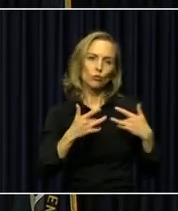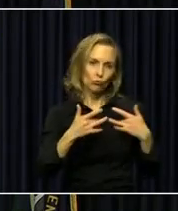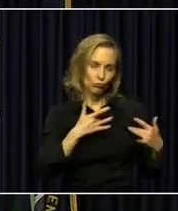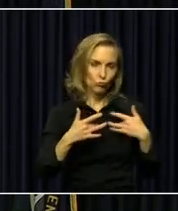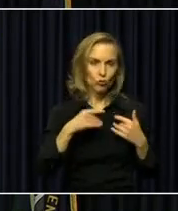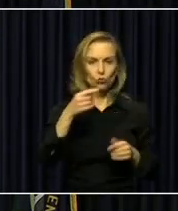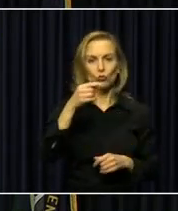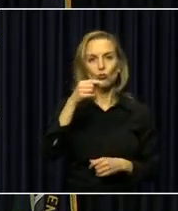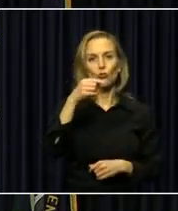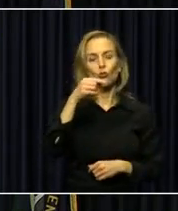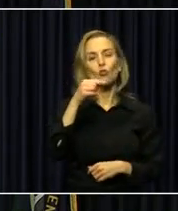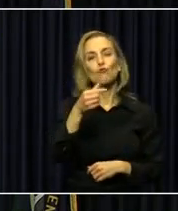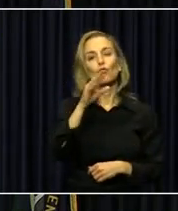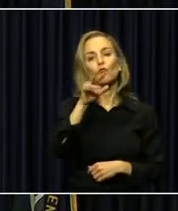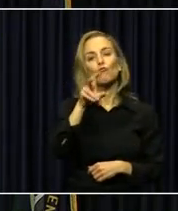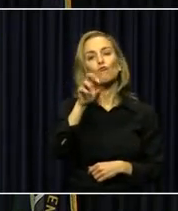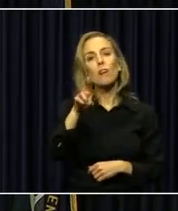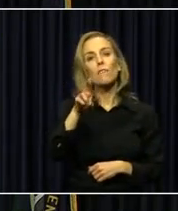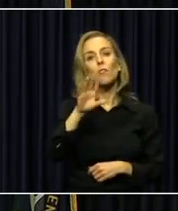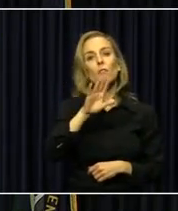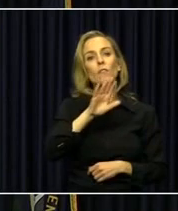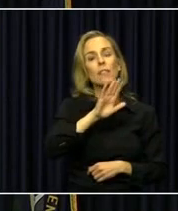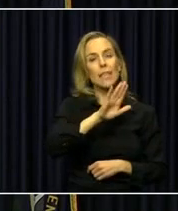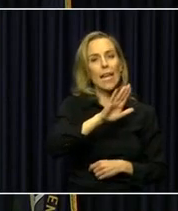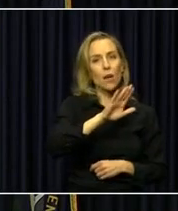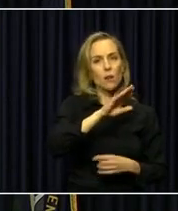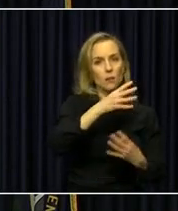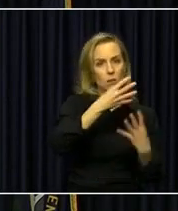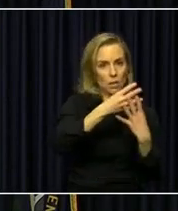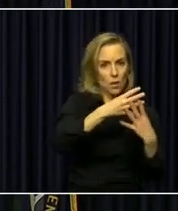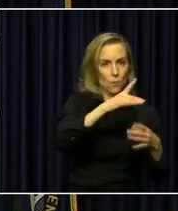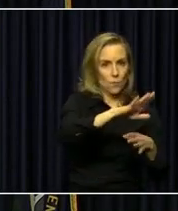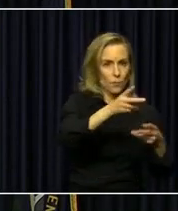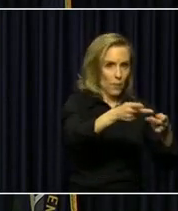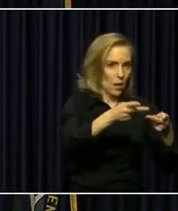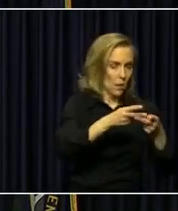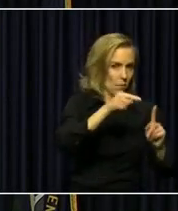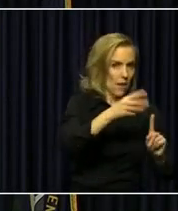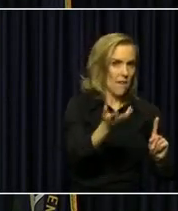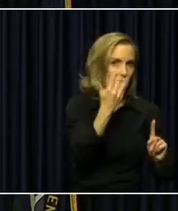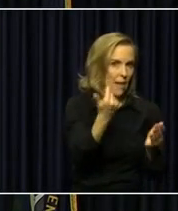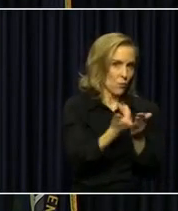THIS IS OUR LONG-TERM CARE FACILITIES BECAUSE TODAY WE HAVE